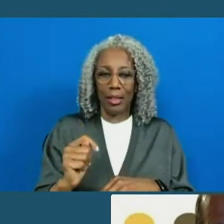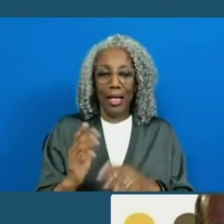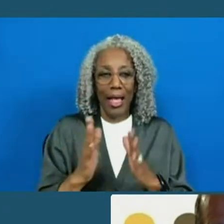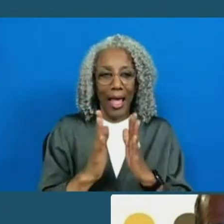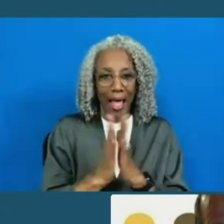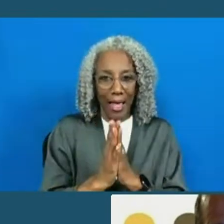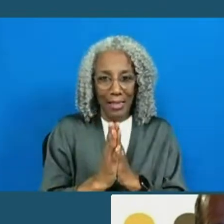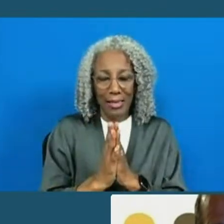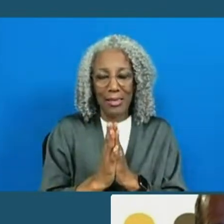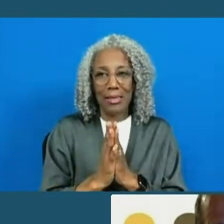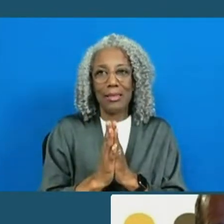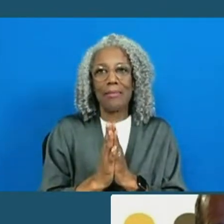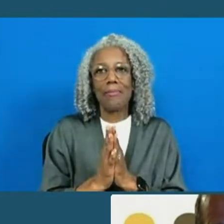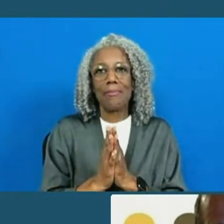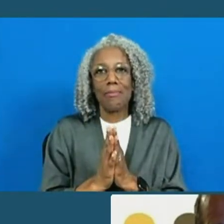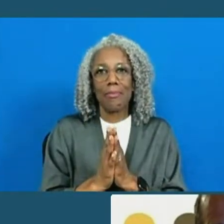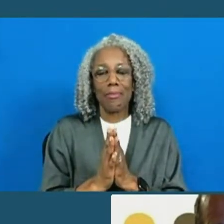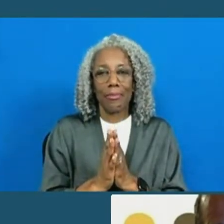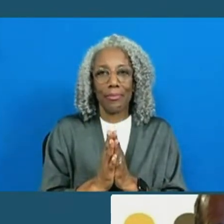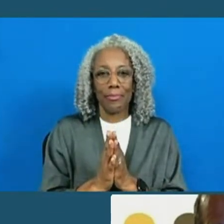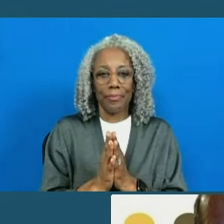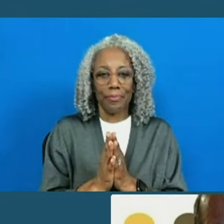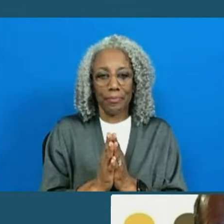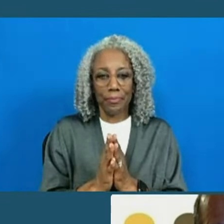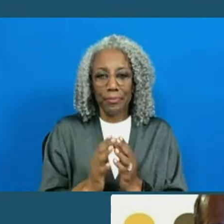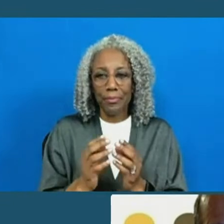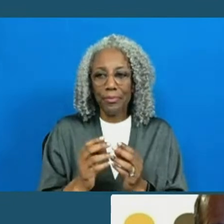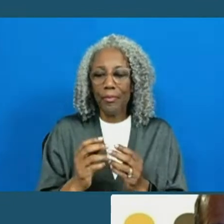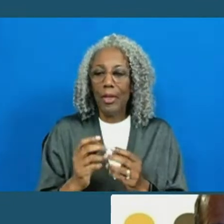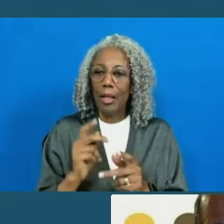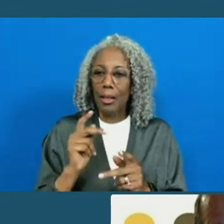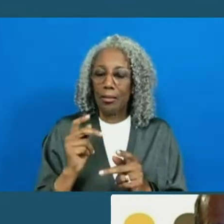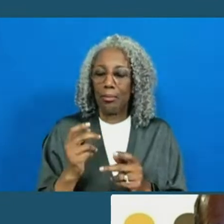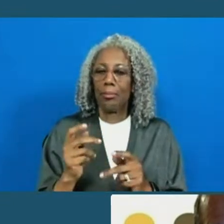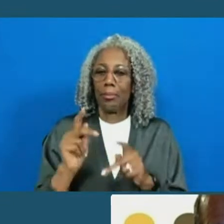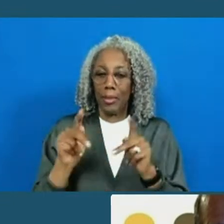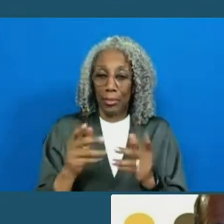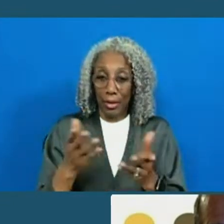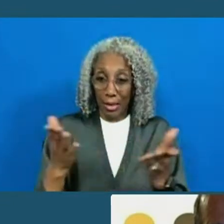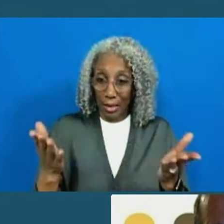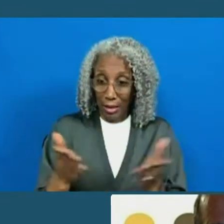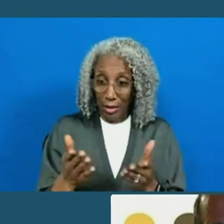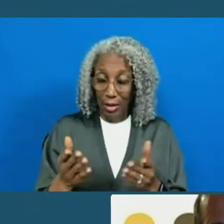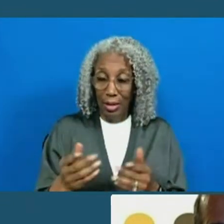just ask if it's uh, ask the